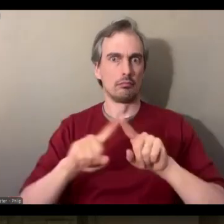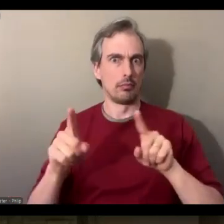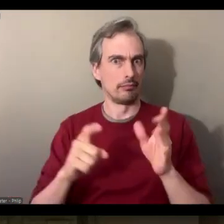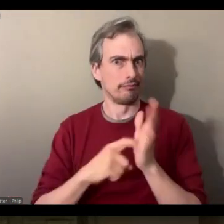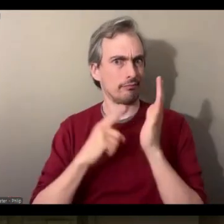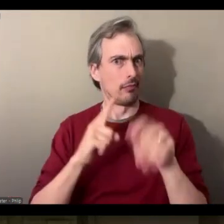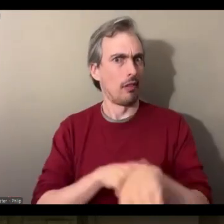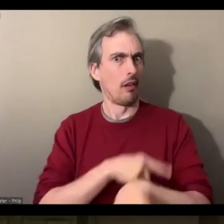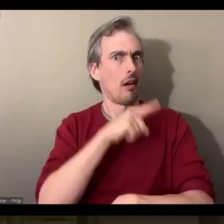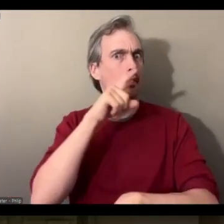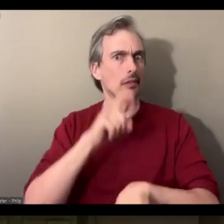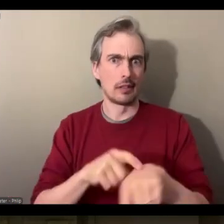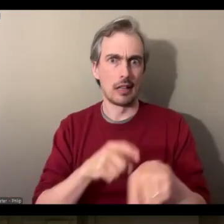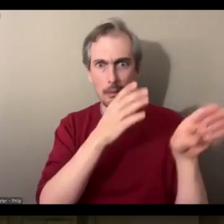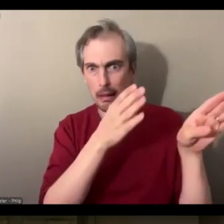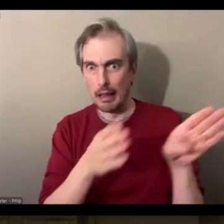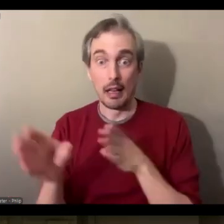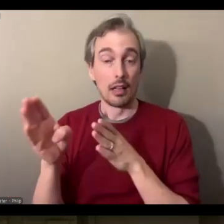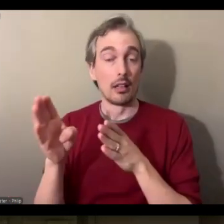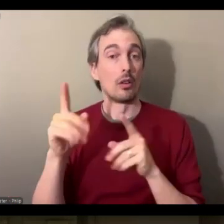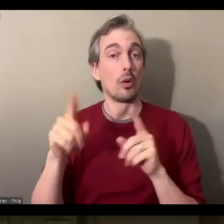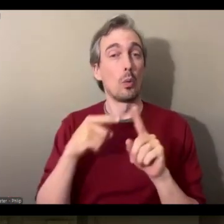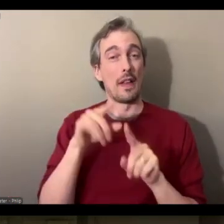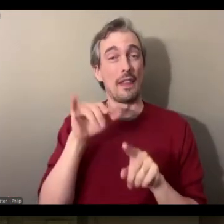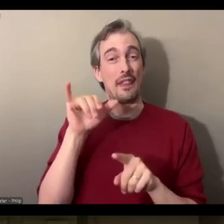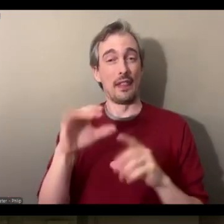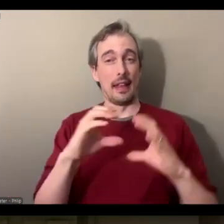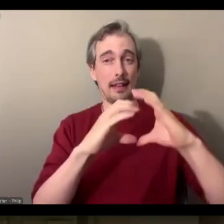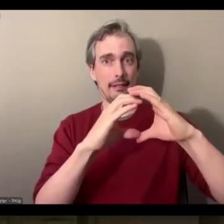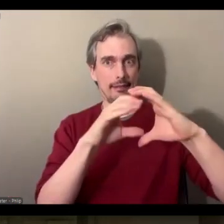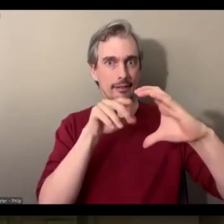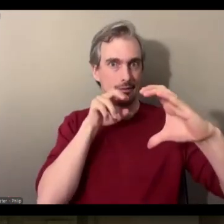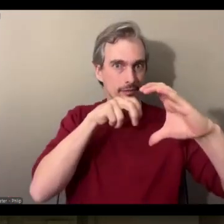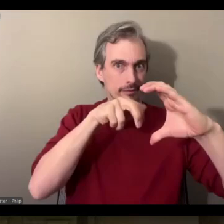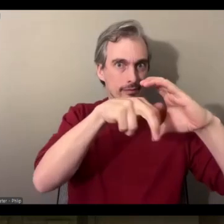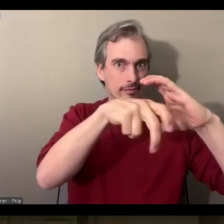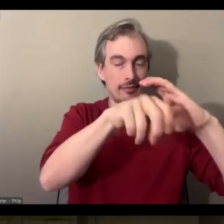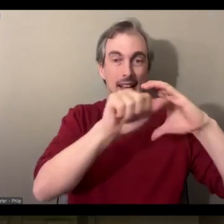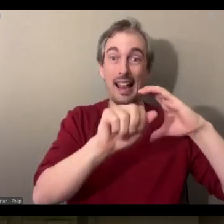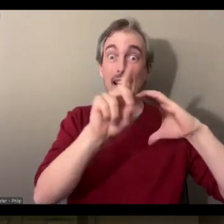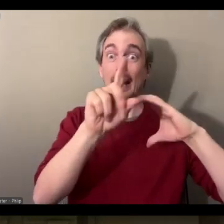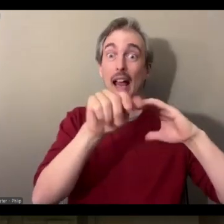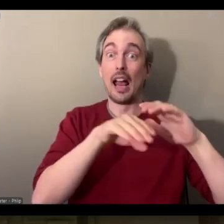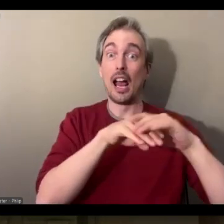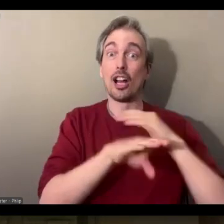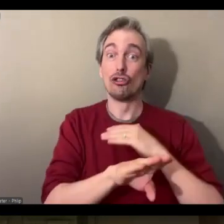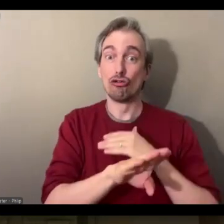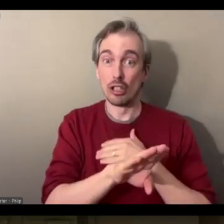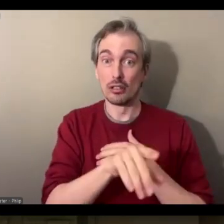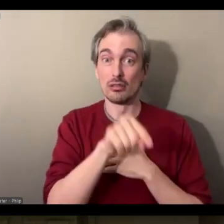planned out and given a sponsor, I wasn't even hired at PAC NYC. This predates me by many,